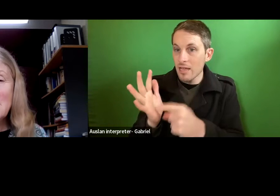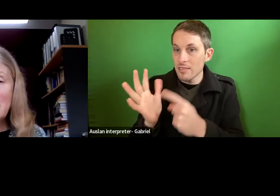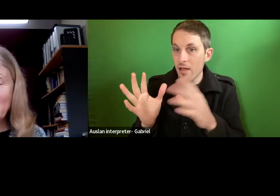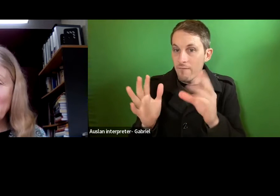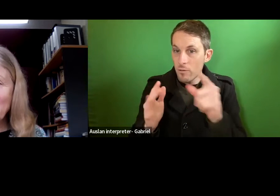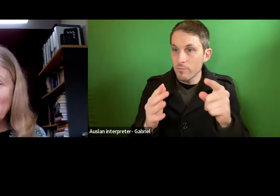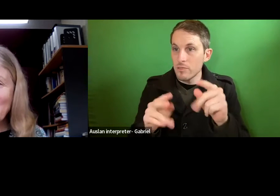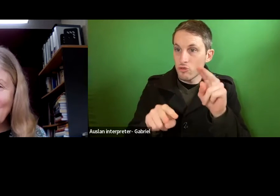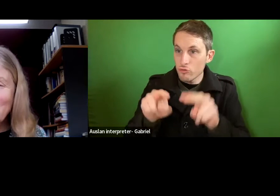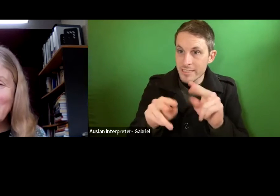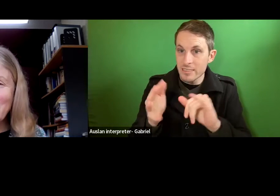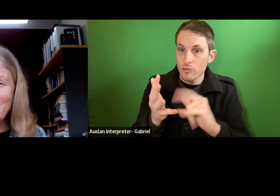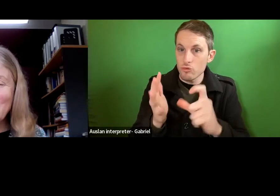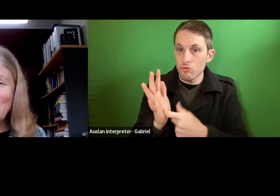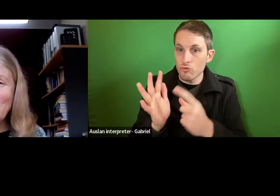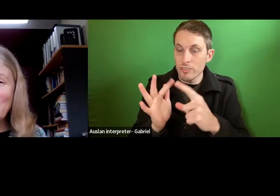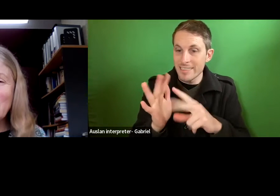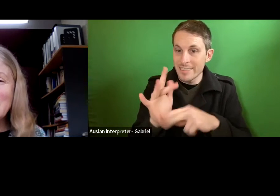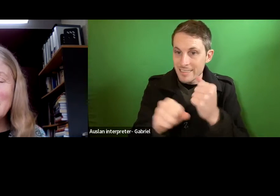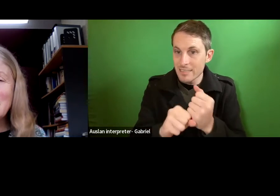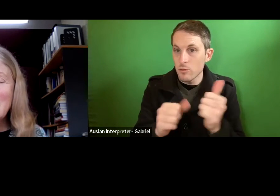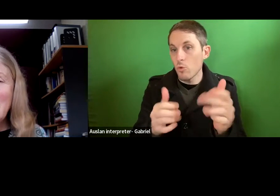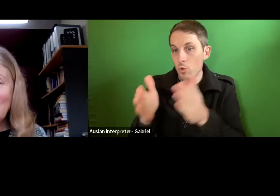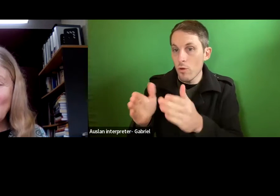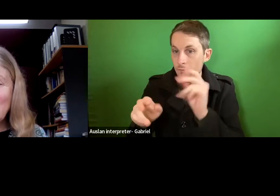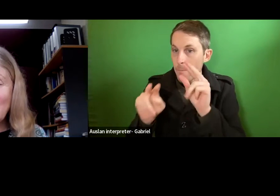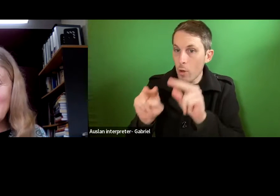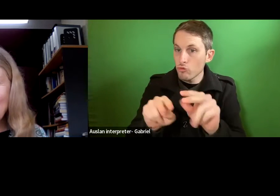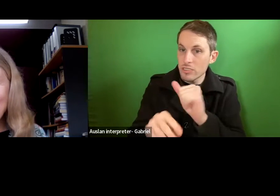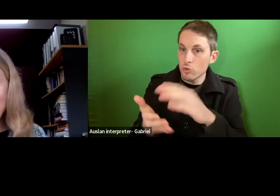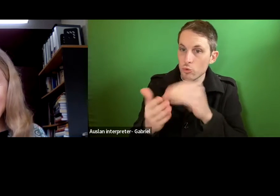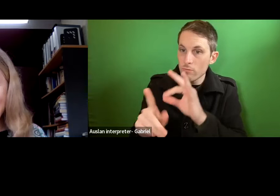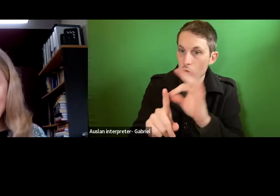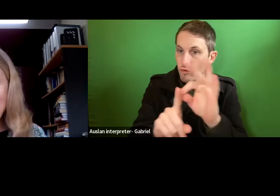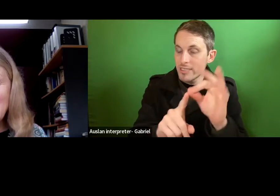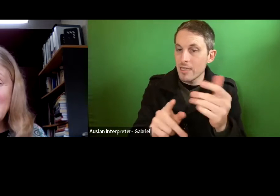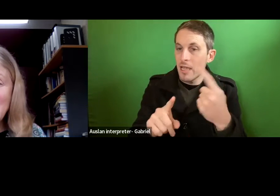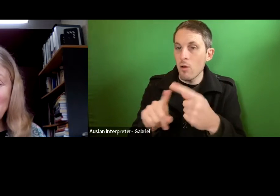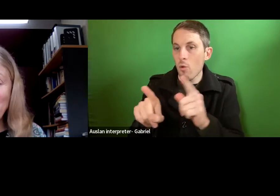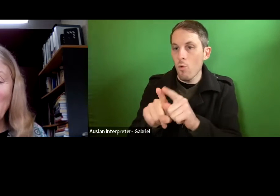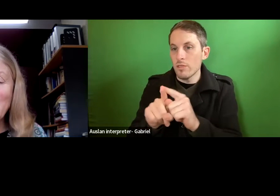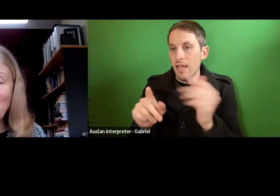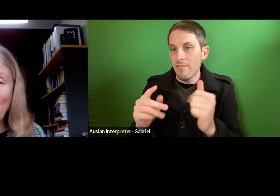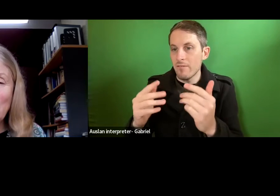data from monitoring of student progress, and also the inclusion of a multi-tiered system of support.